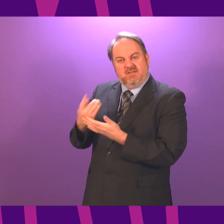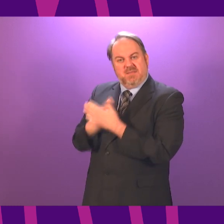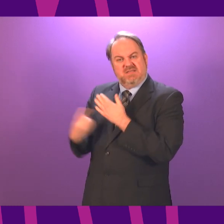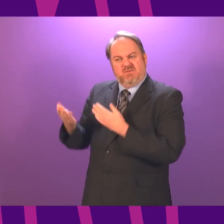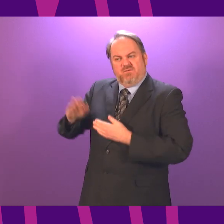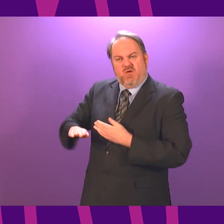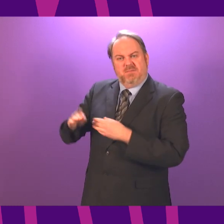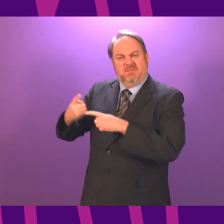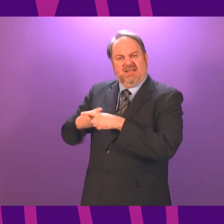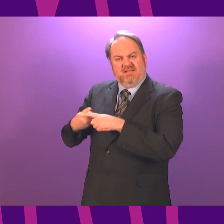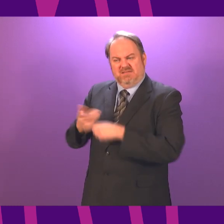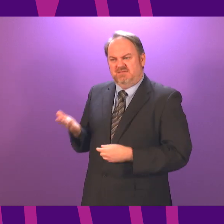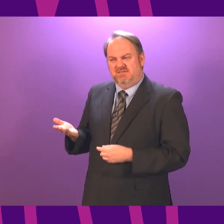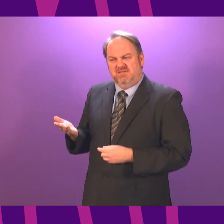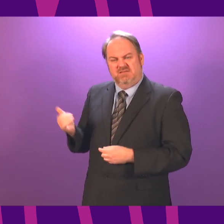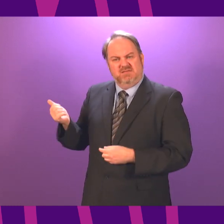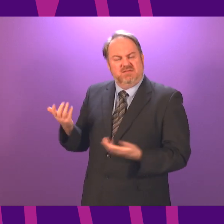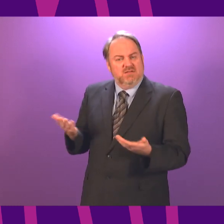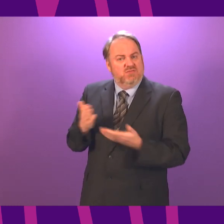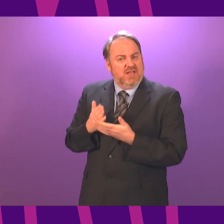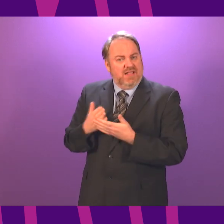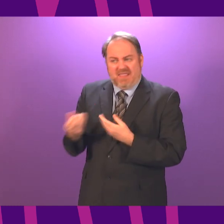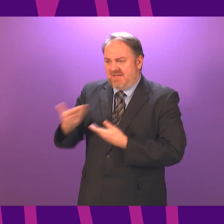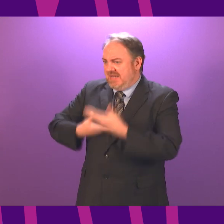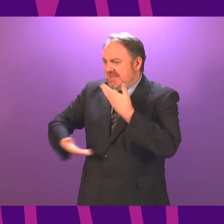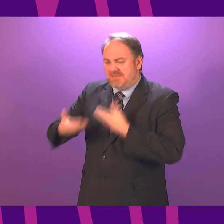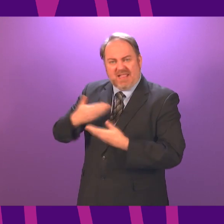Those are compounded by lack of detail about the future shape of the funds.